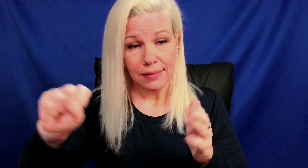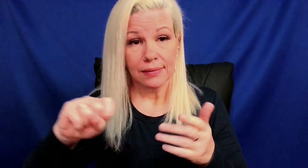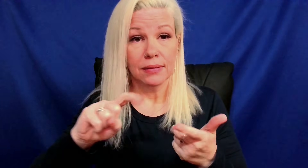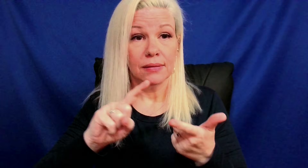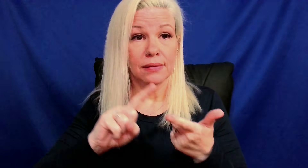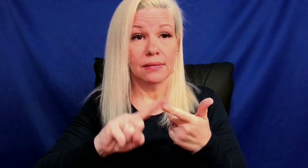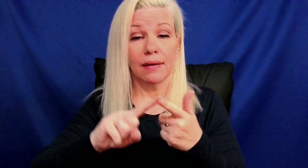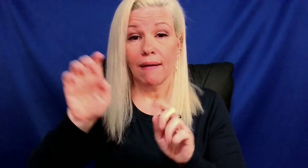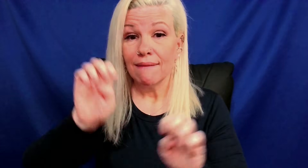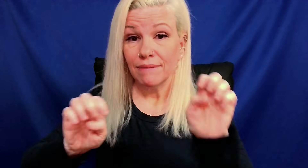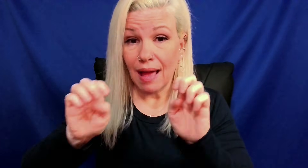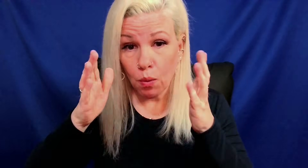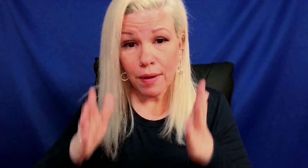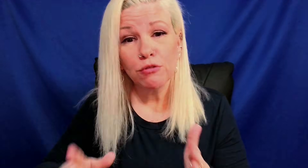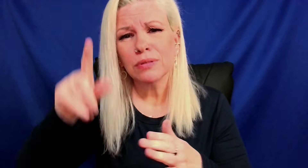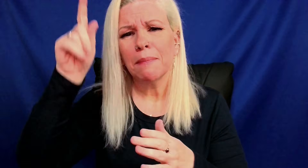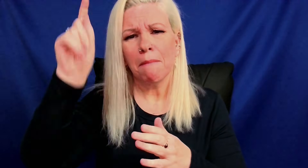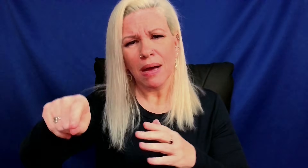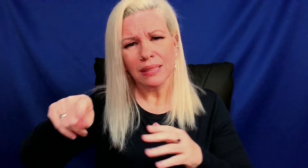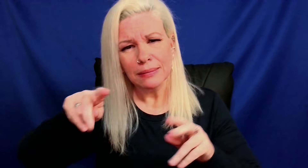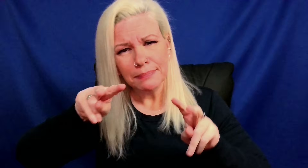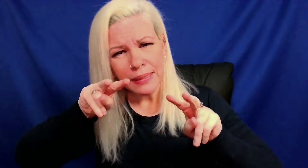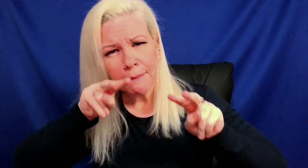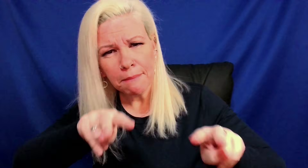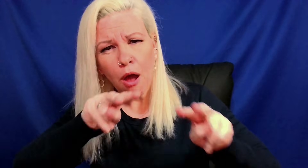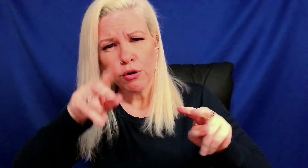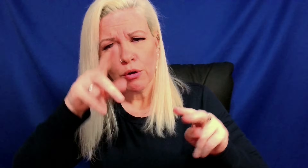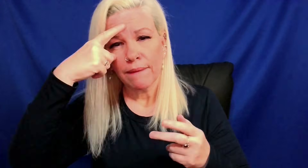evaluators must be monitored for scoring patterns,